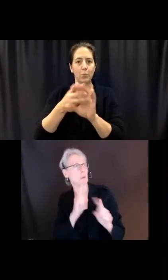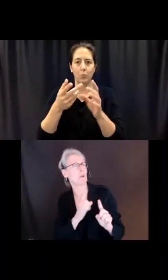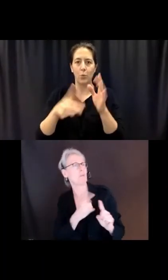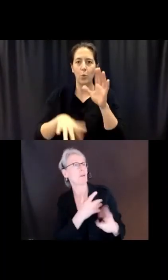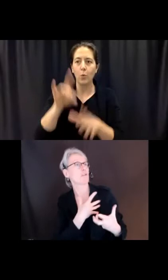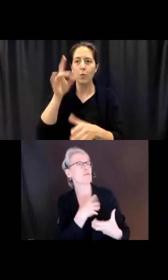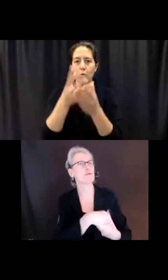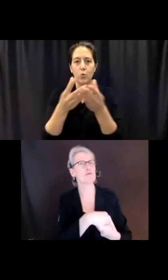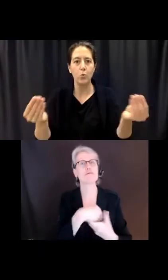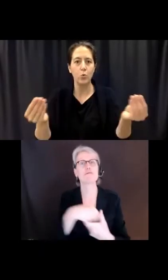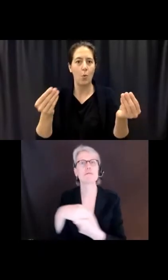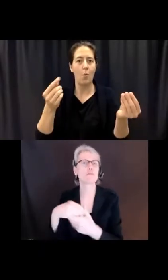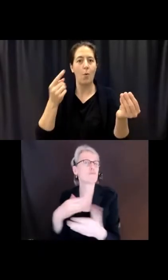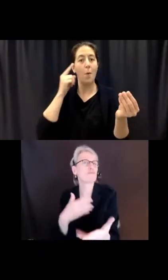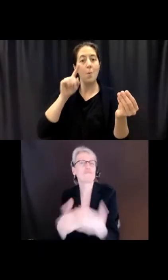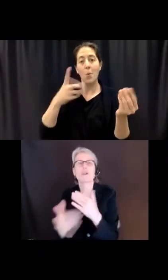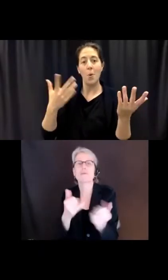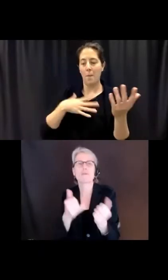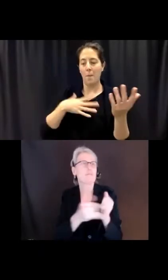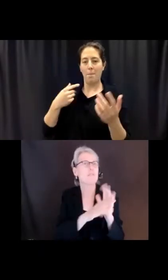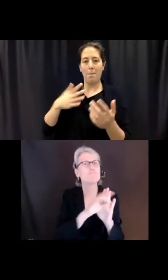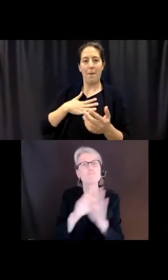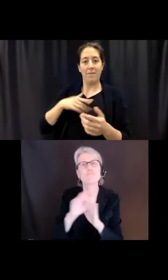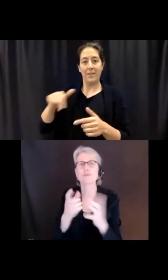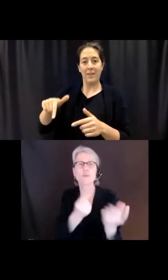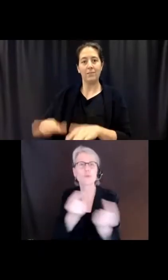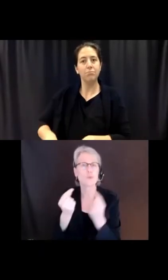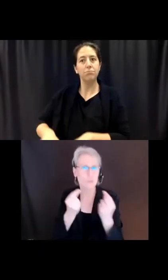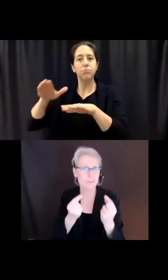TO DO. >> Kristina: THAT IS FANTASTIC, AND THAT IS ONE THING I ACTUALLY MEANT TO MENTION